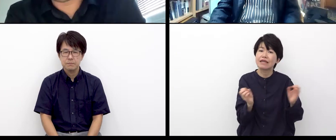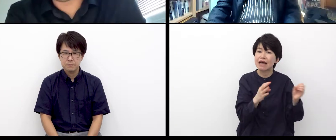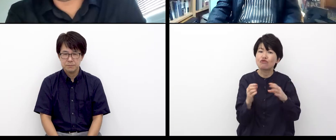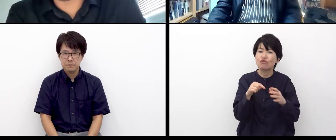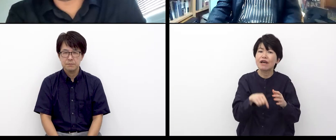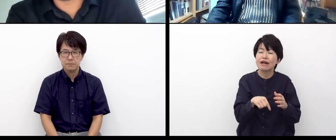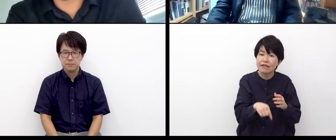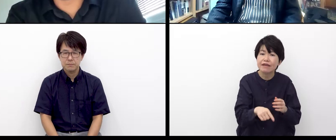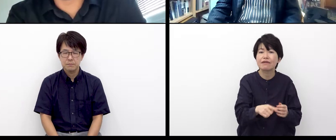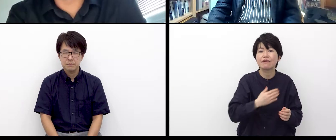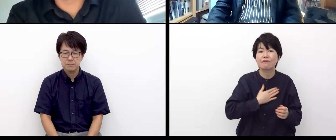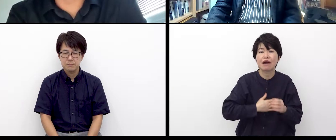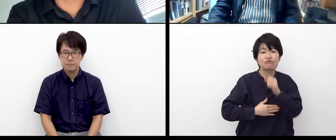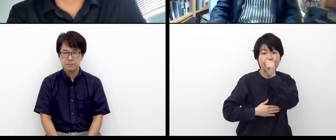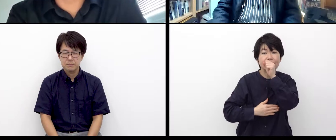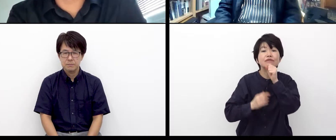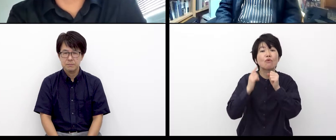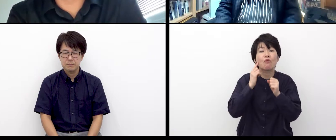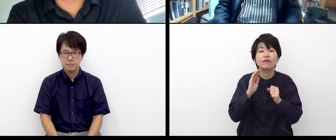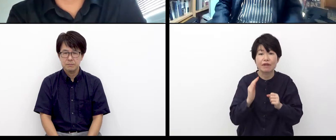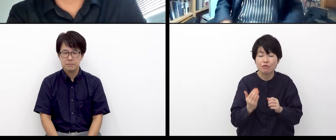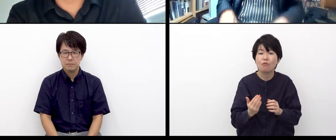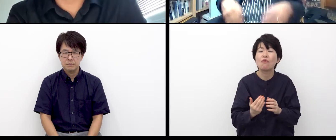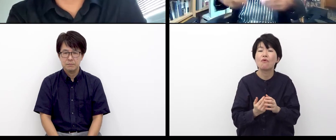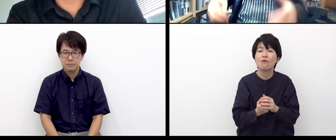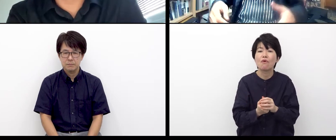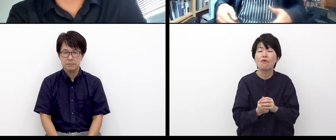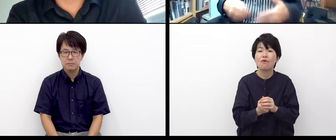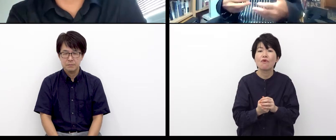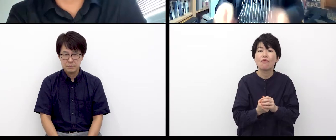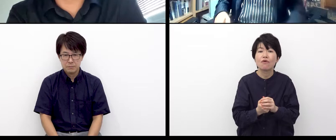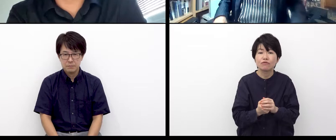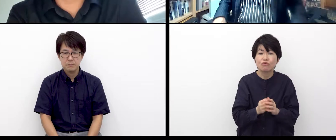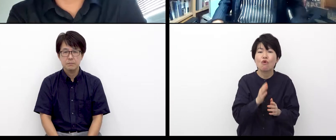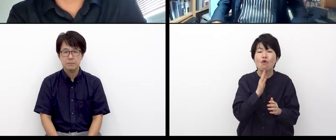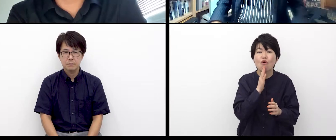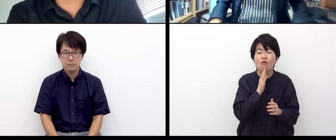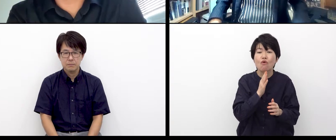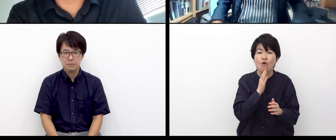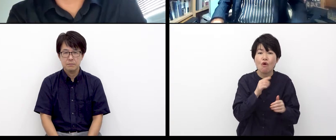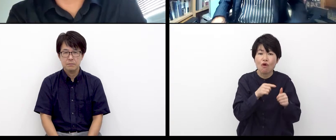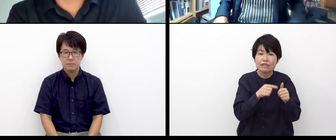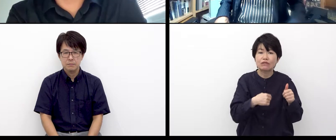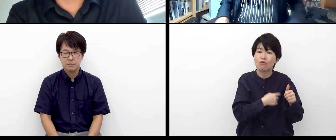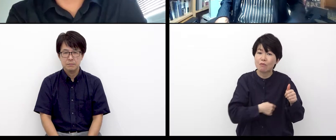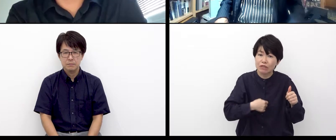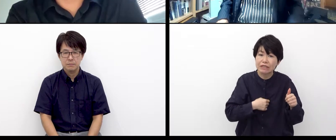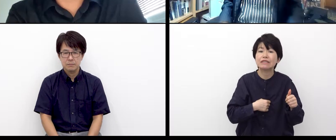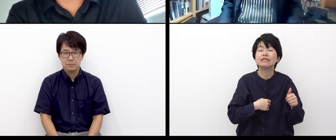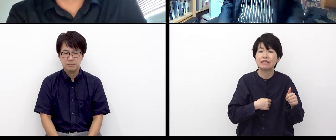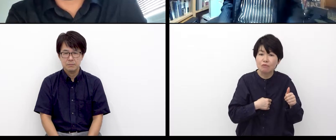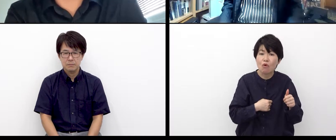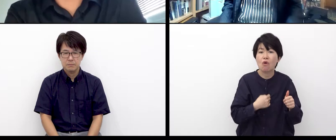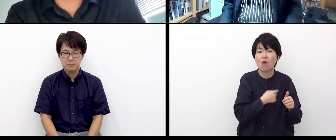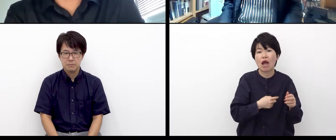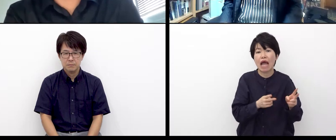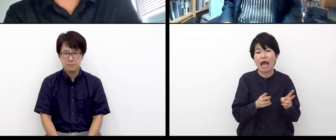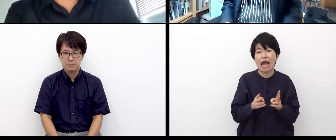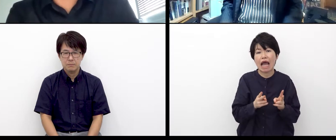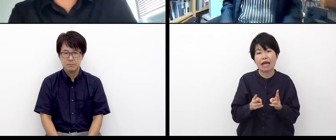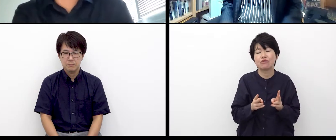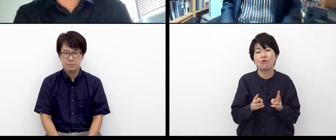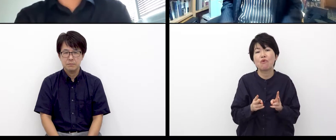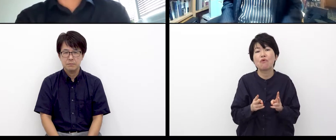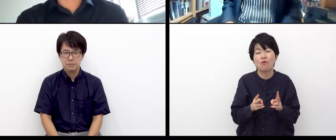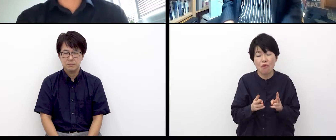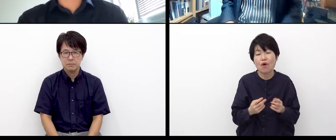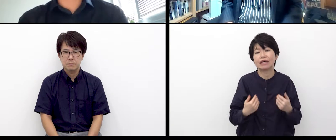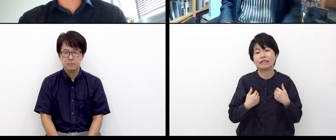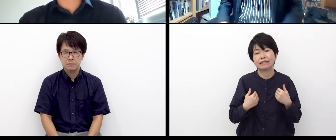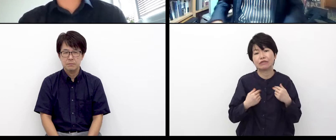Watching the artwork, I felt some attention is necessary to what people concerned feel about it.